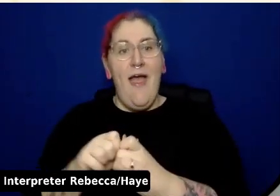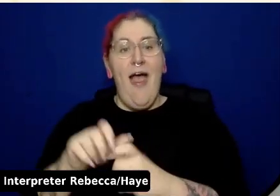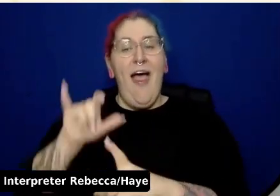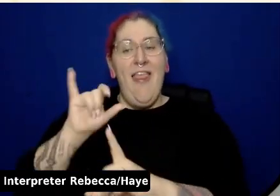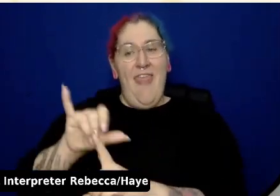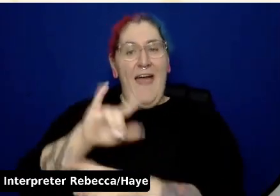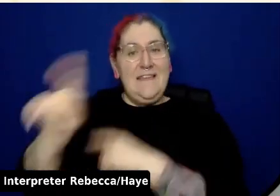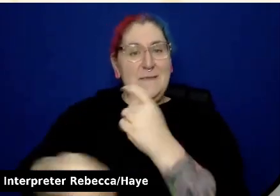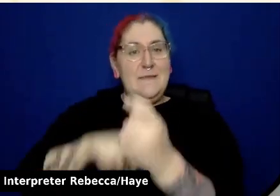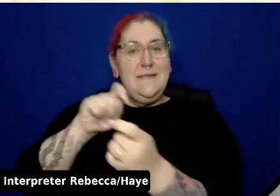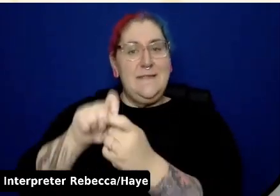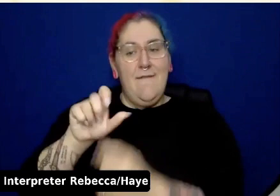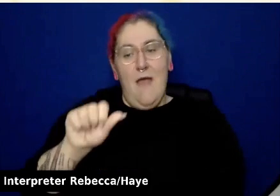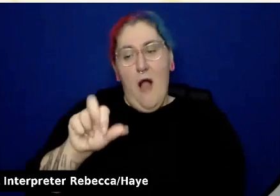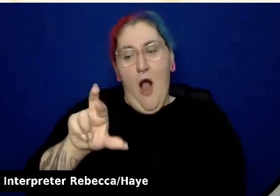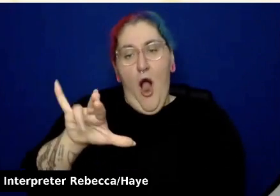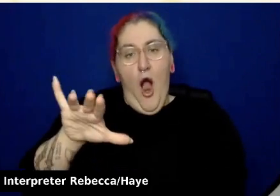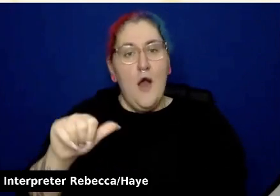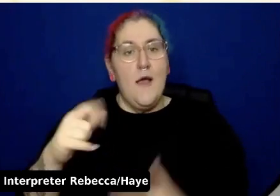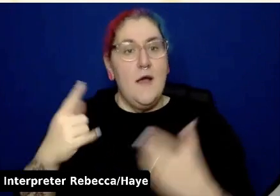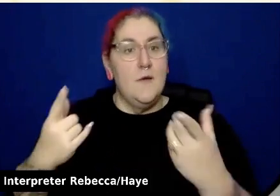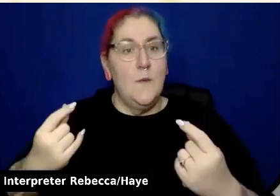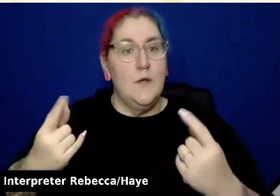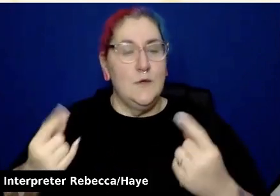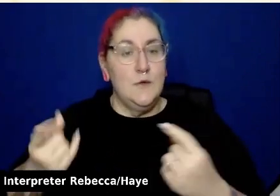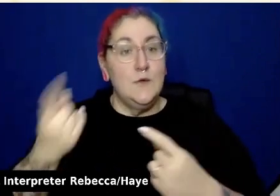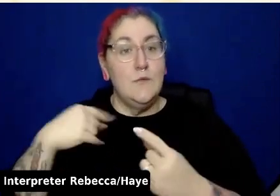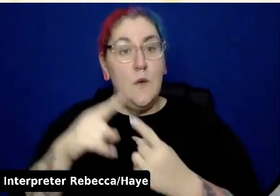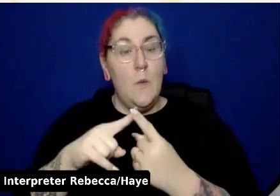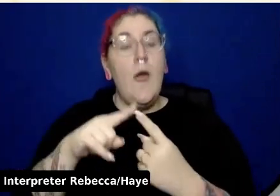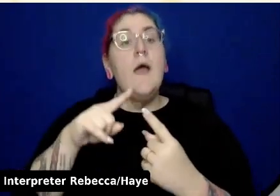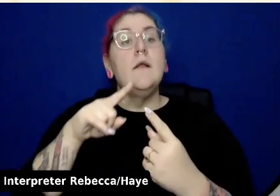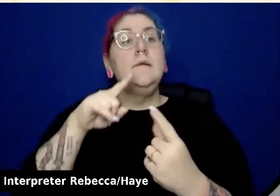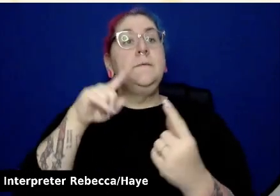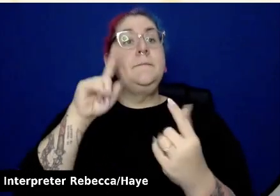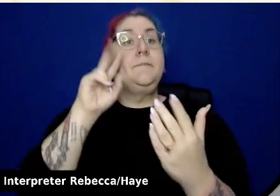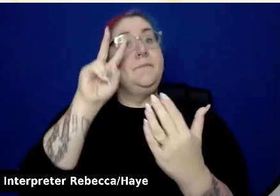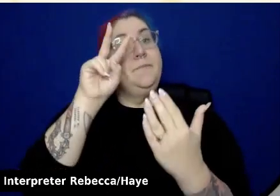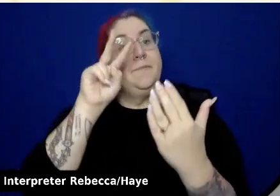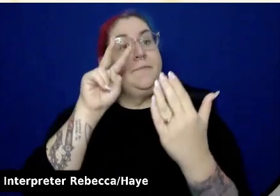to the screen reader users. But authors often forget to convey this.